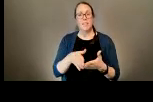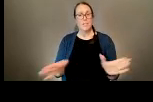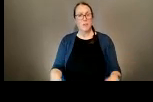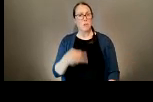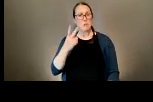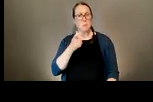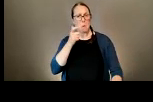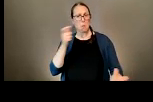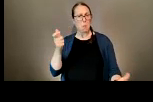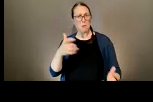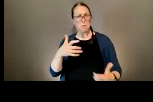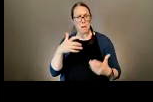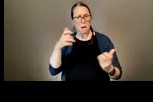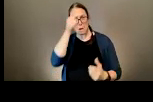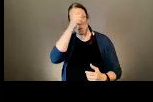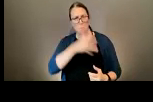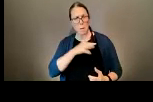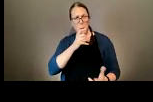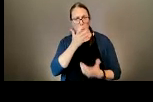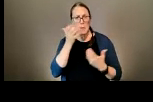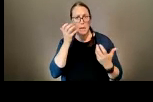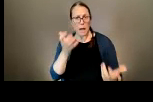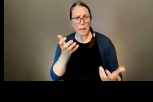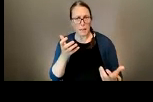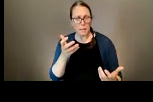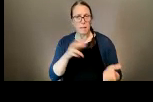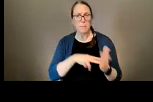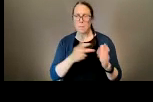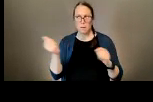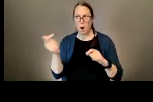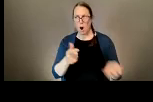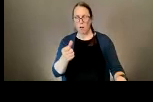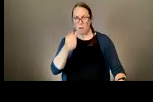blood pressure is high, and it gets everyone to the same page.